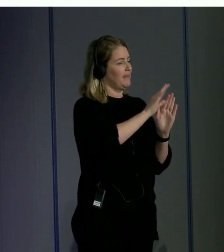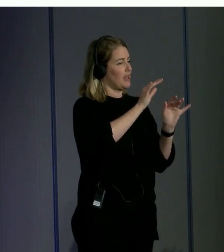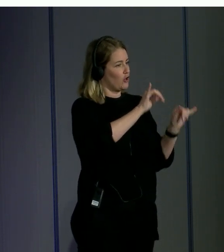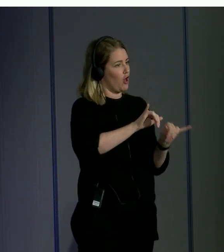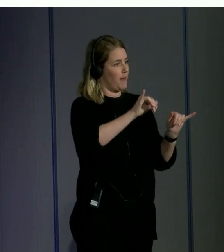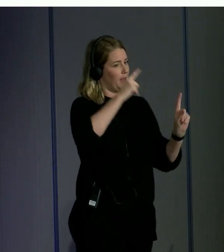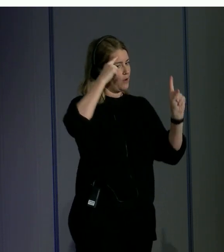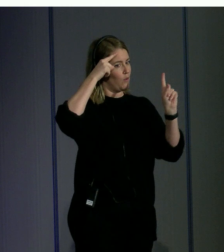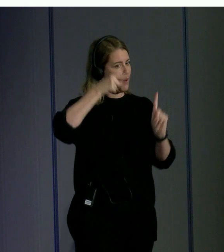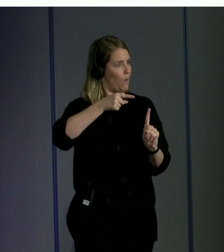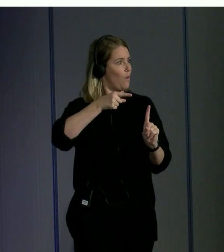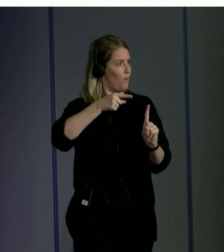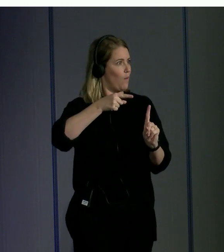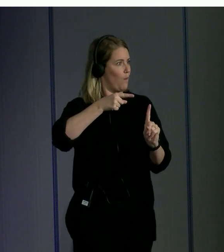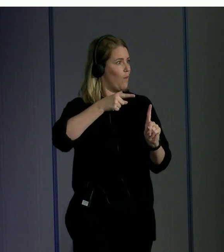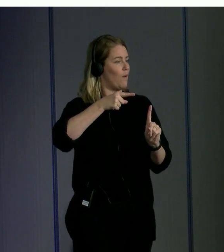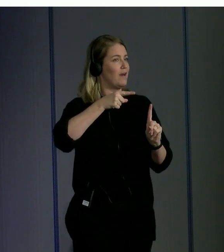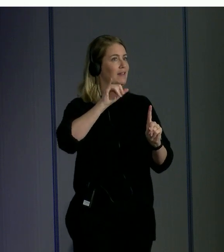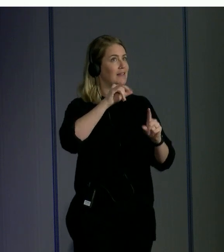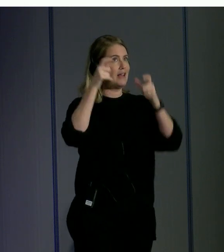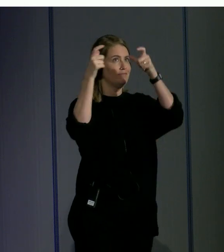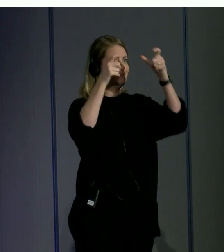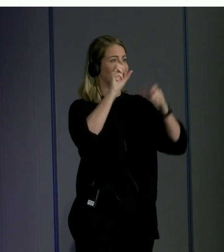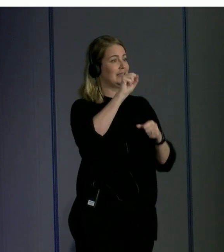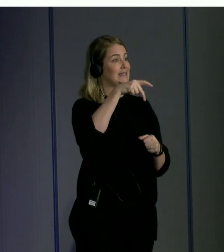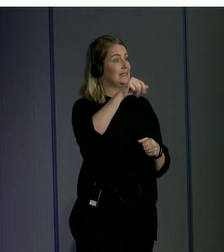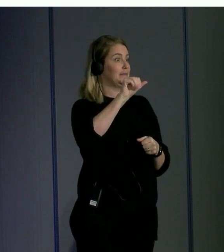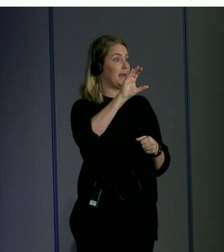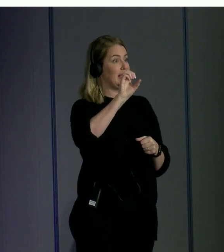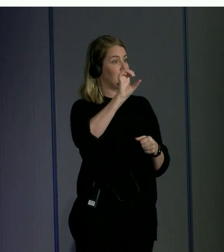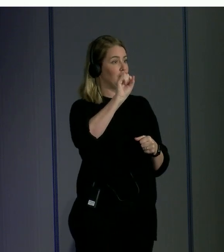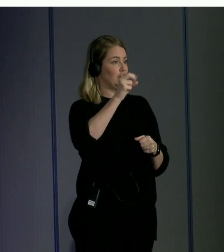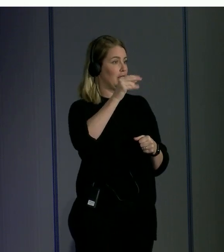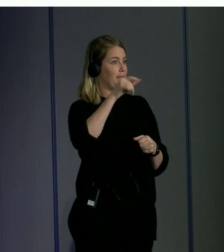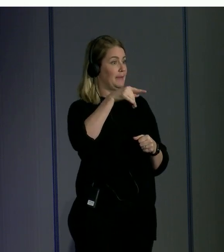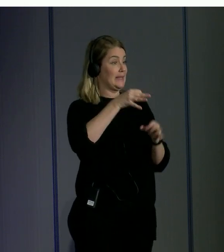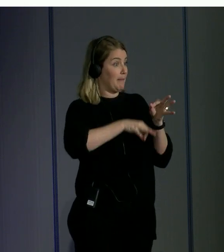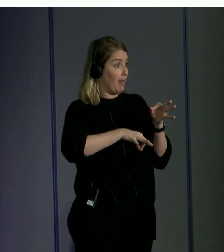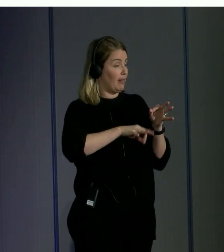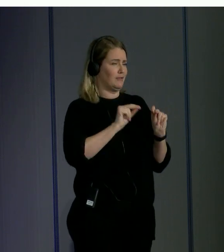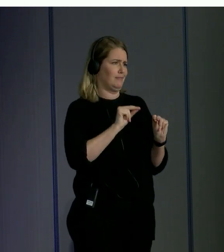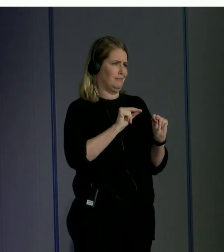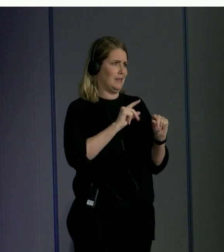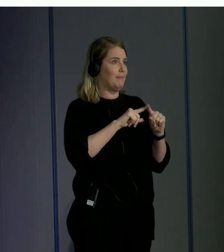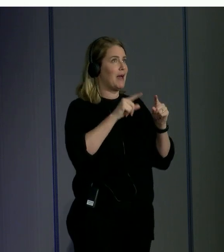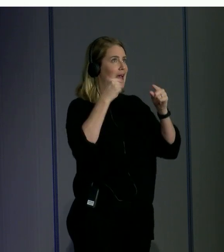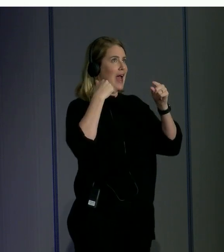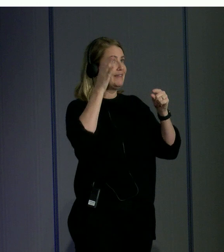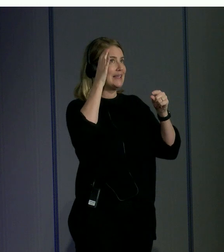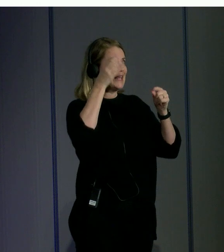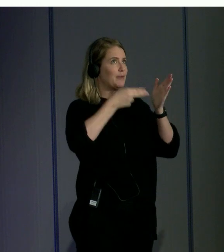A spaceship is not simple. But a spaceship has conceptual integrity.